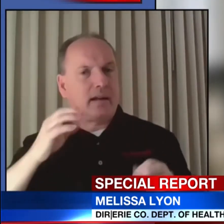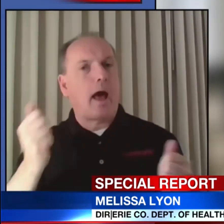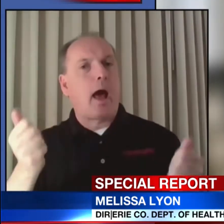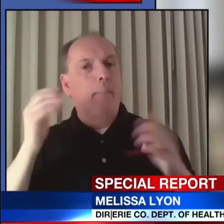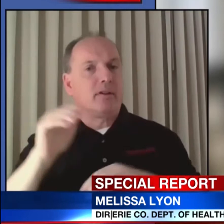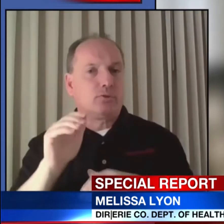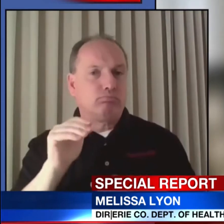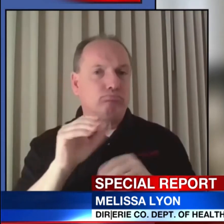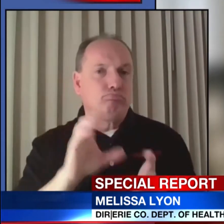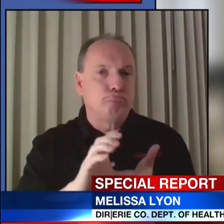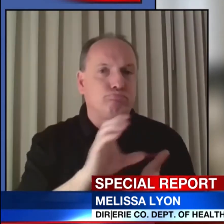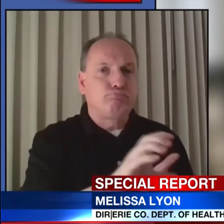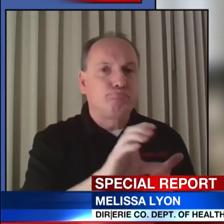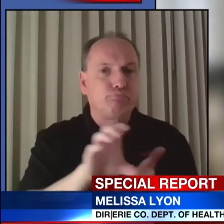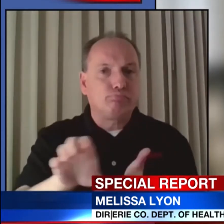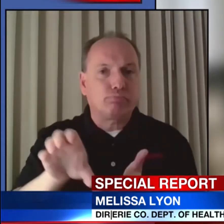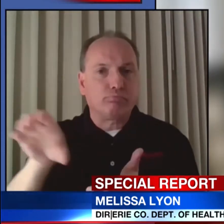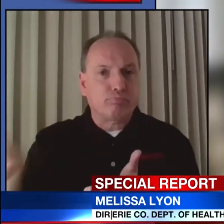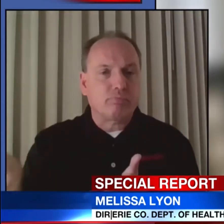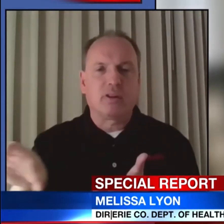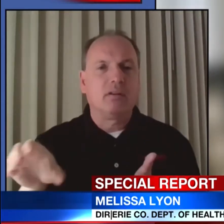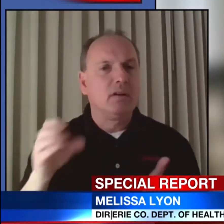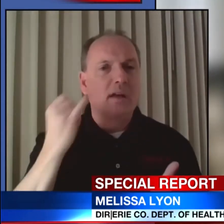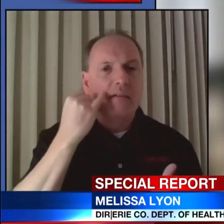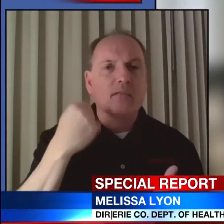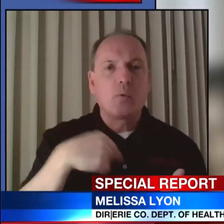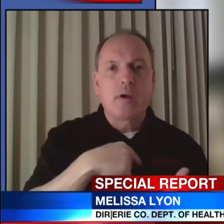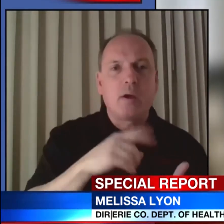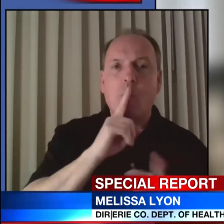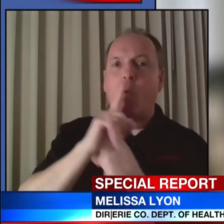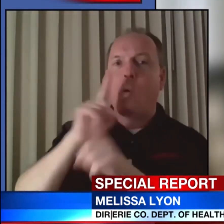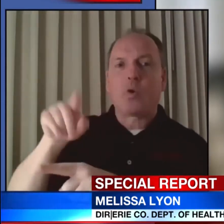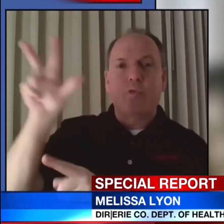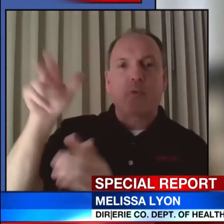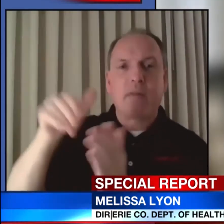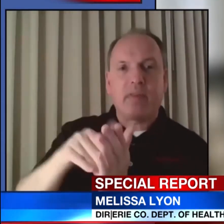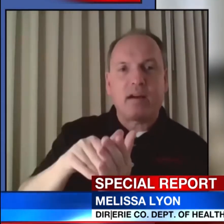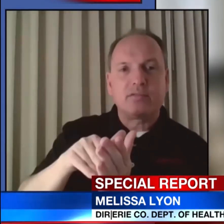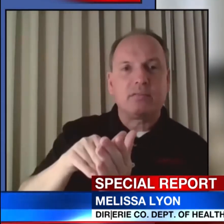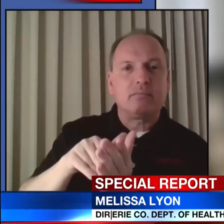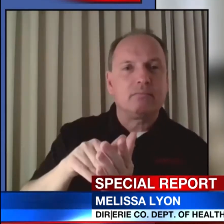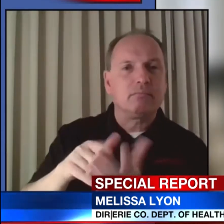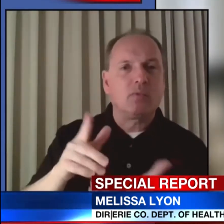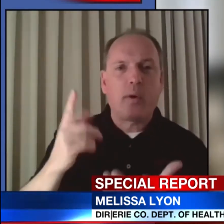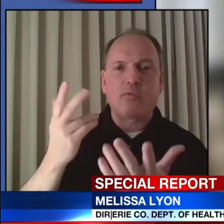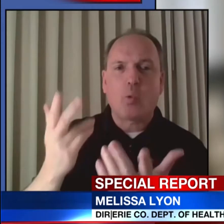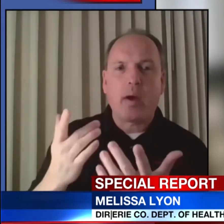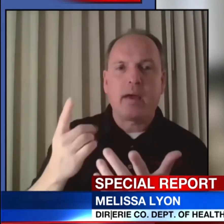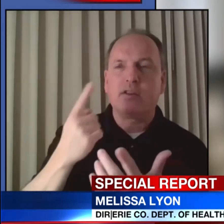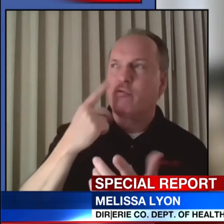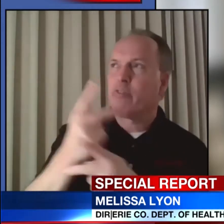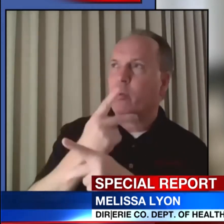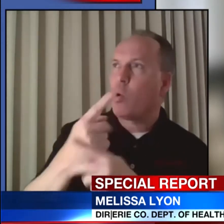HAPPEN IS WE ALL ORDER THE VACCINES AND THE STATES WOULD DETERMINE HOW MANY